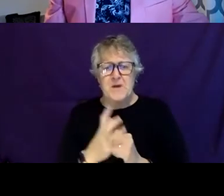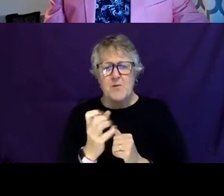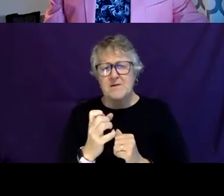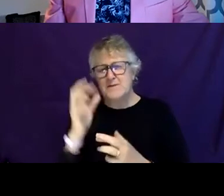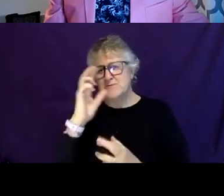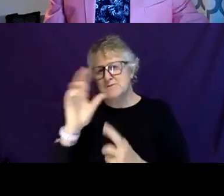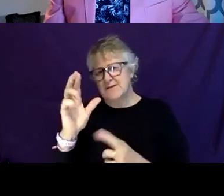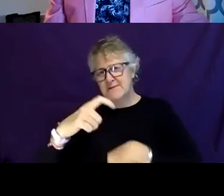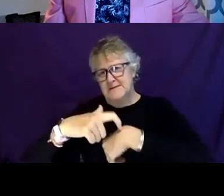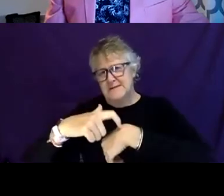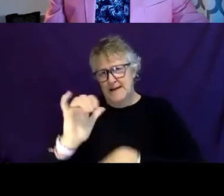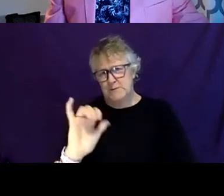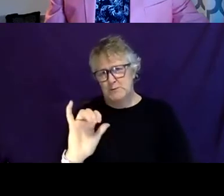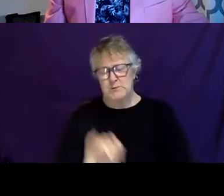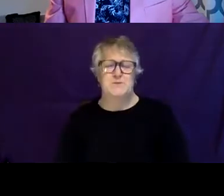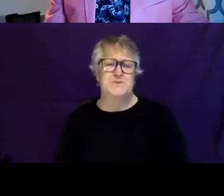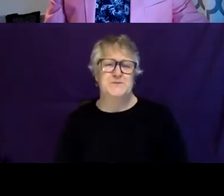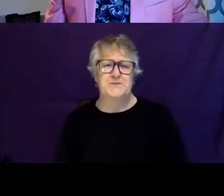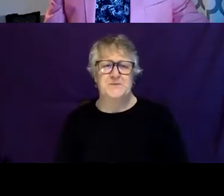be respectful for that time.